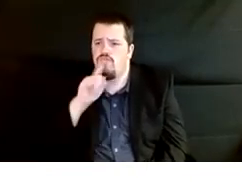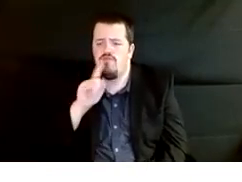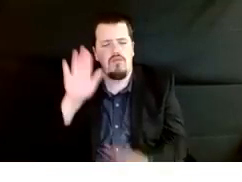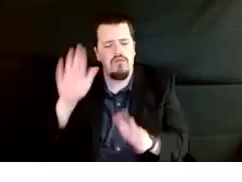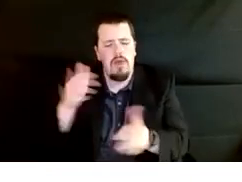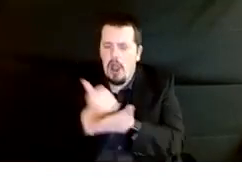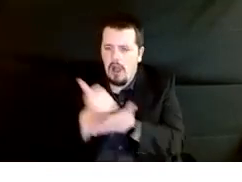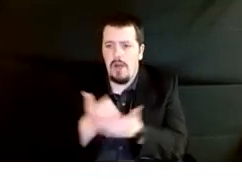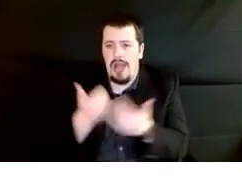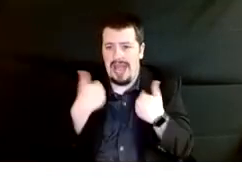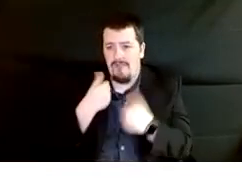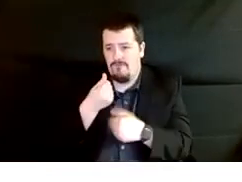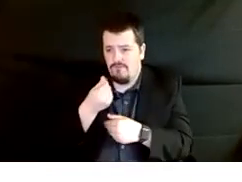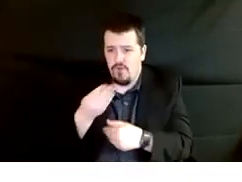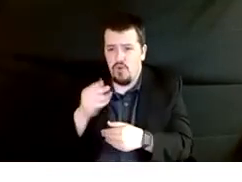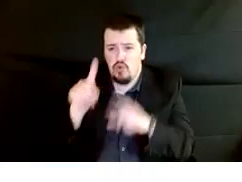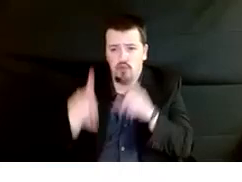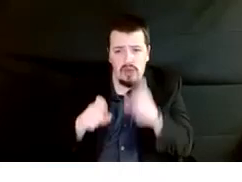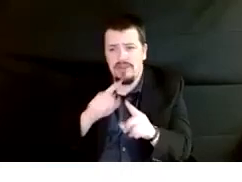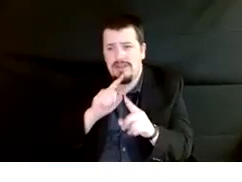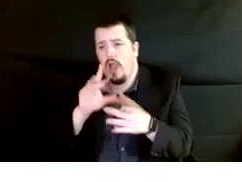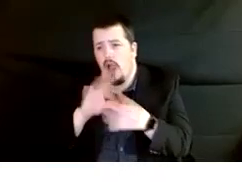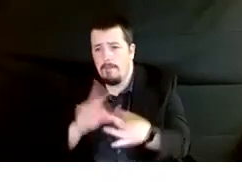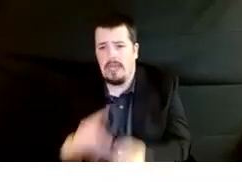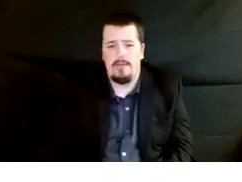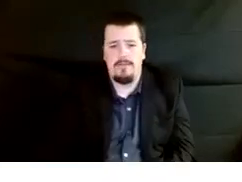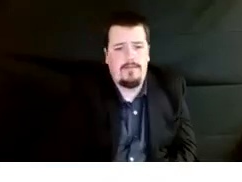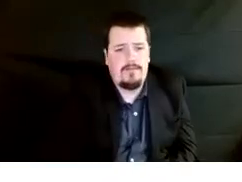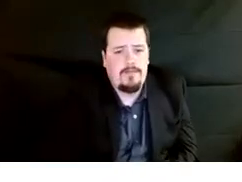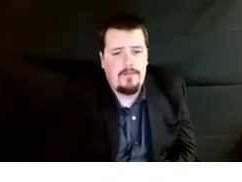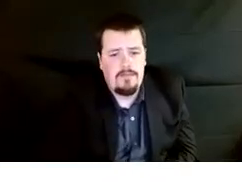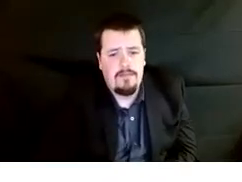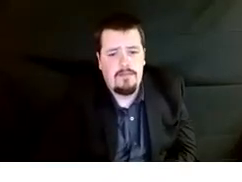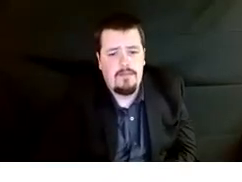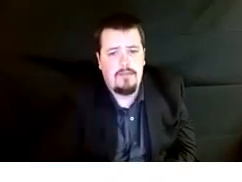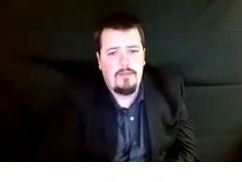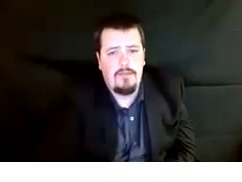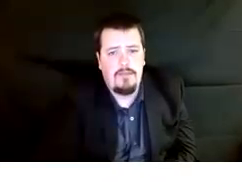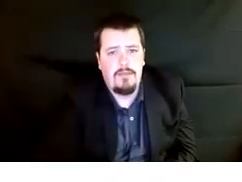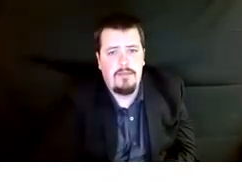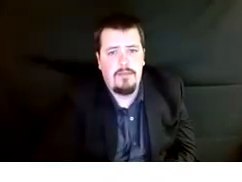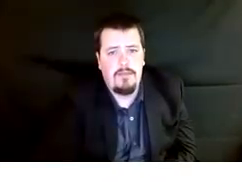we have just a few questions and comments.. I'll start by sharing um a comment made by one of